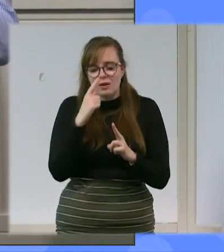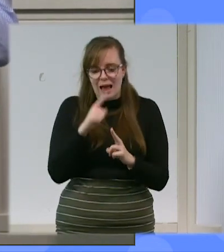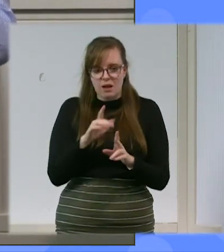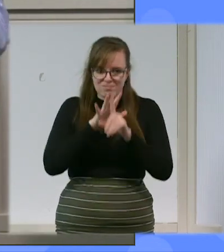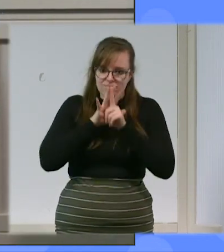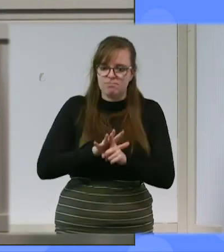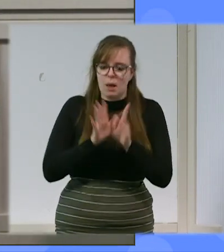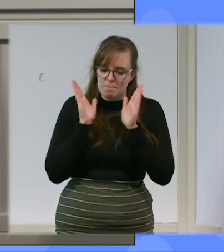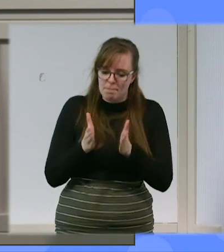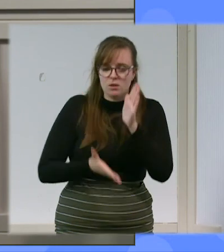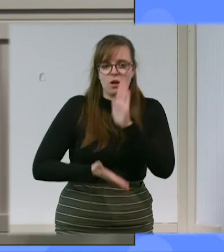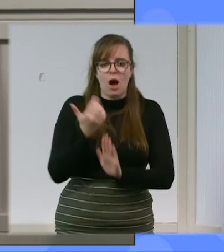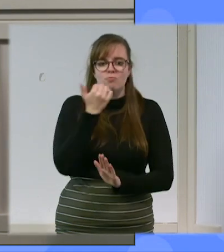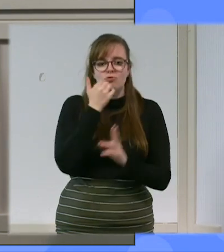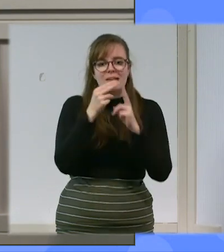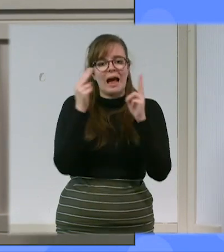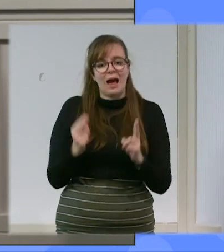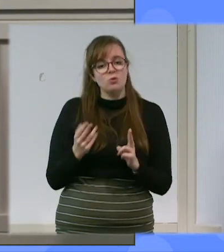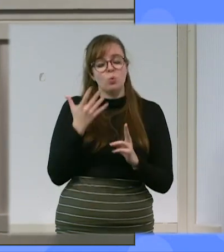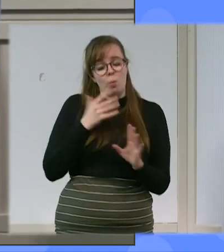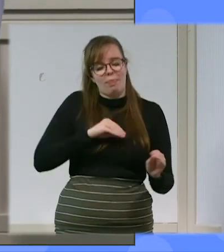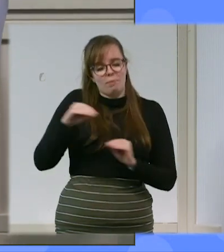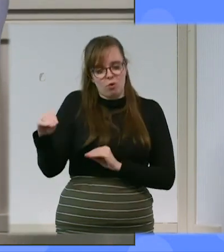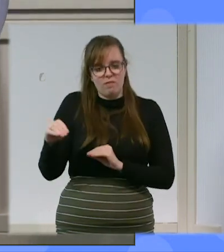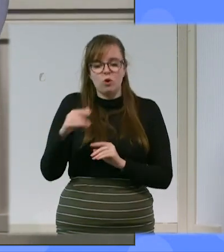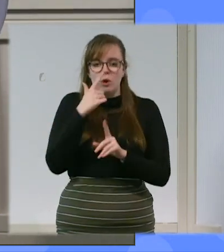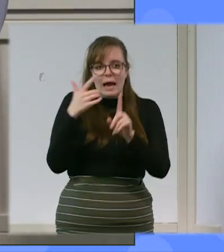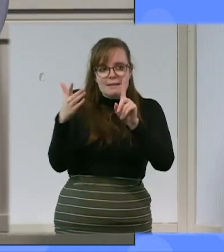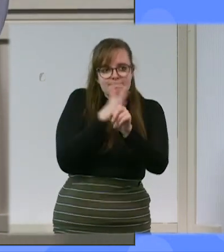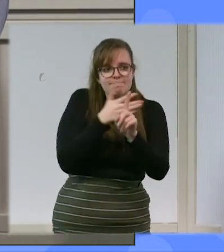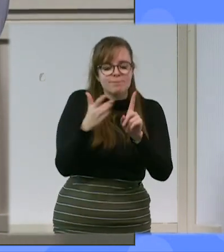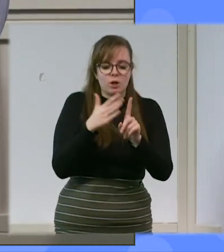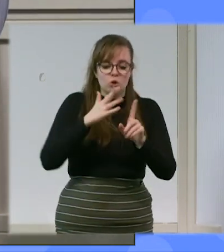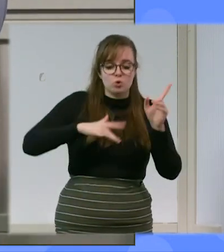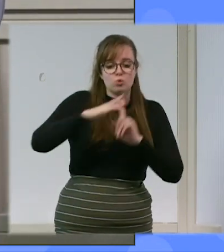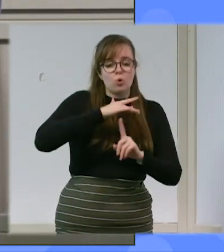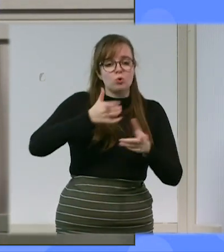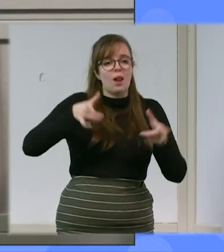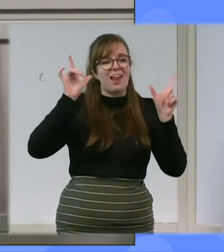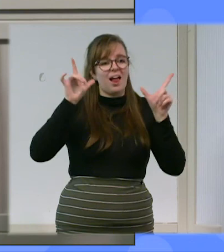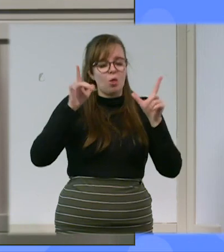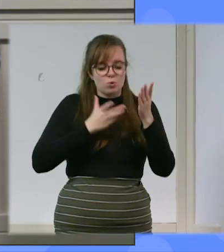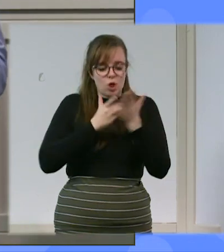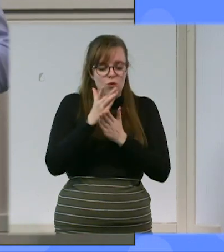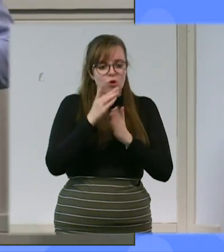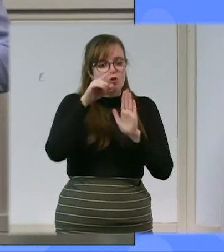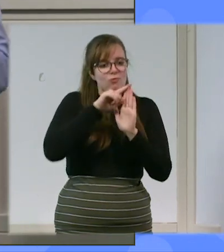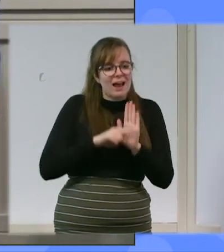house just to the point where they move house for example you can persuade social landlords to do it through you can do there are different ways you